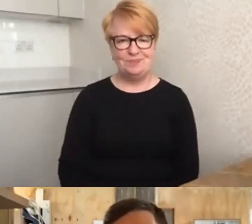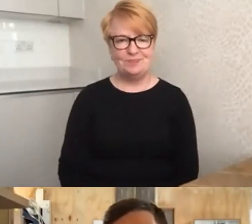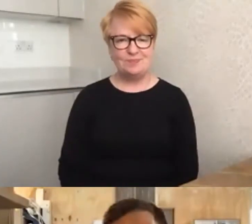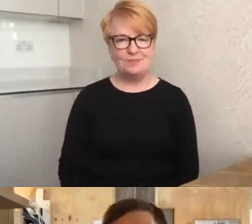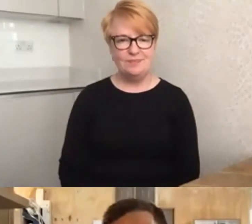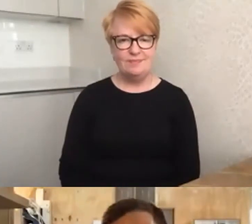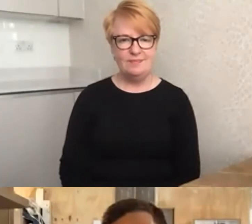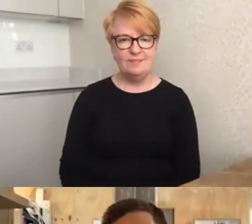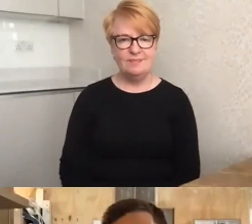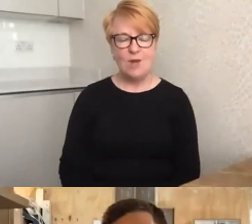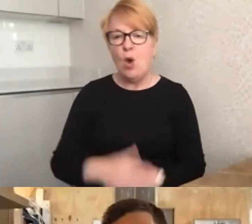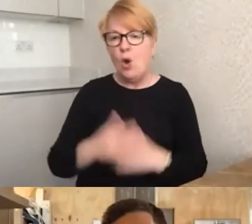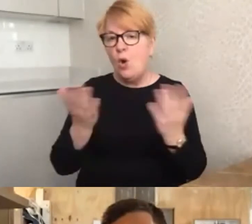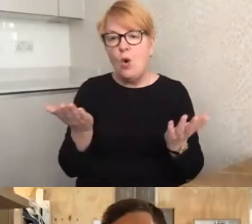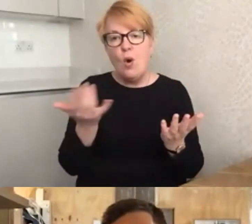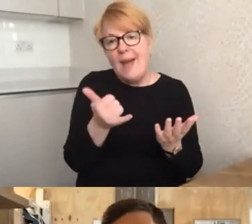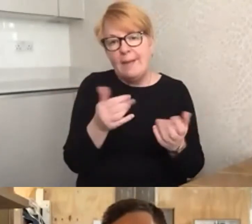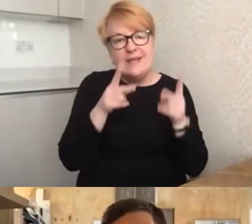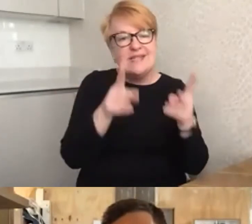that recognises that socially engaged art projects aren’t